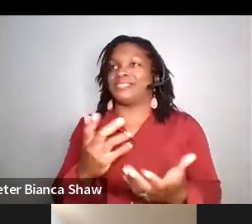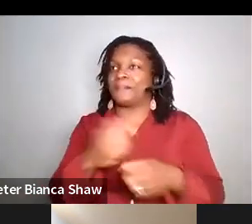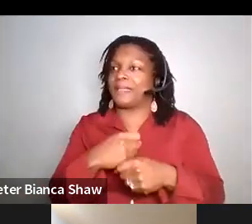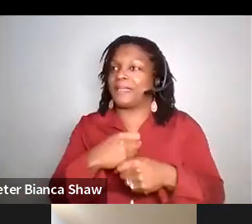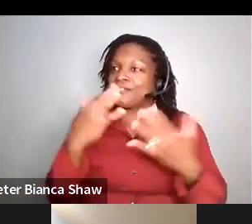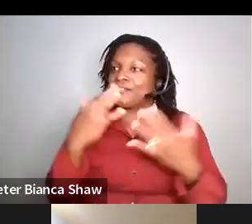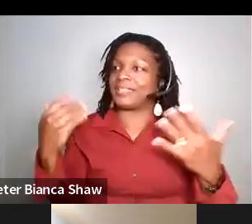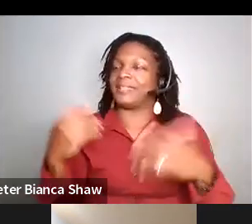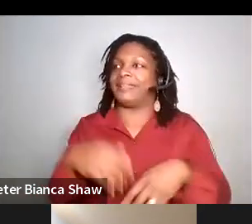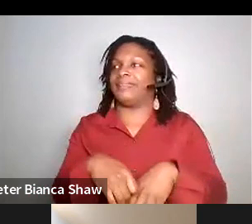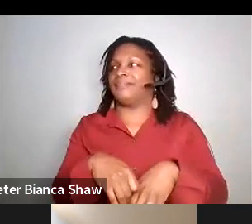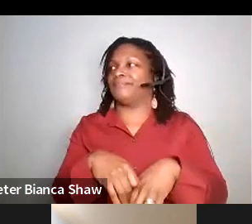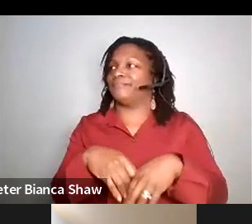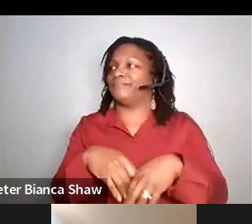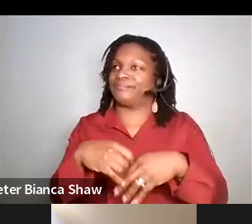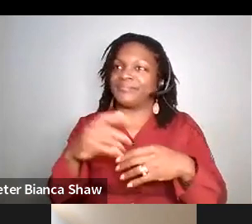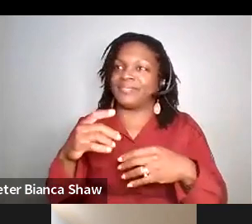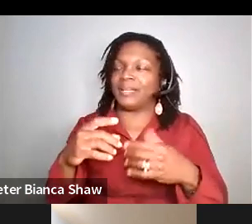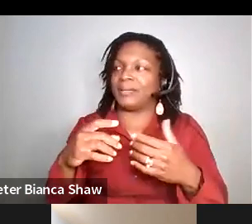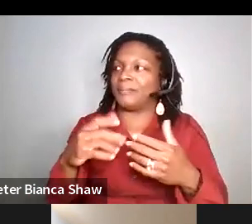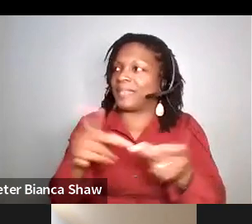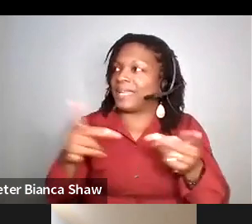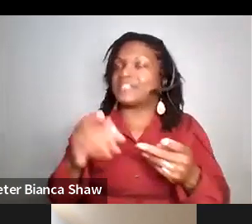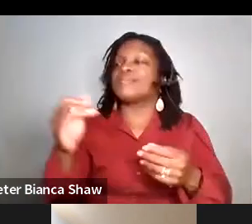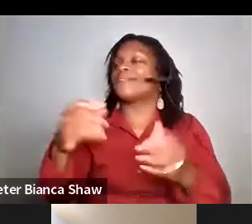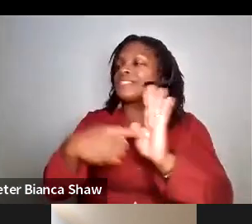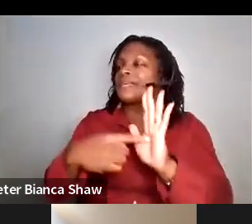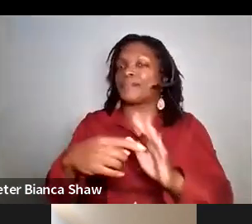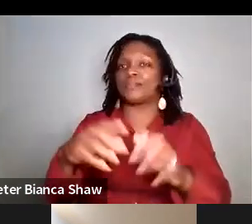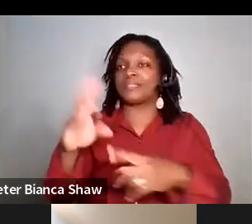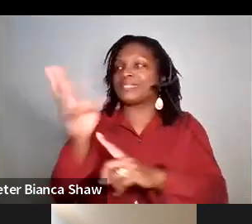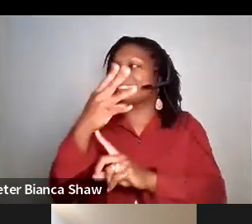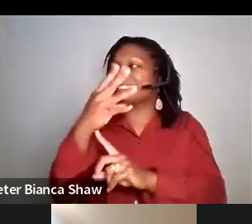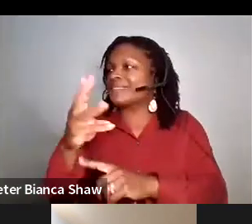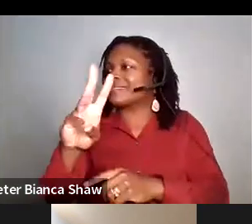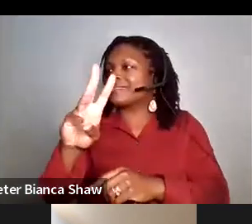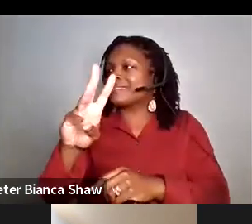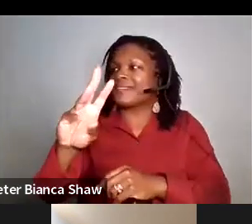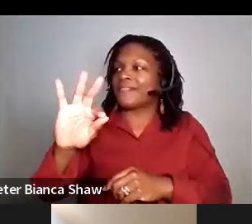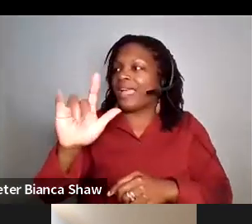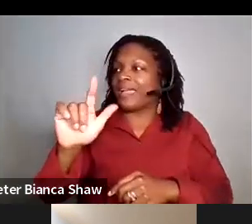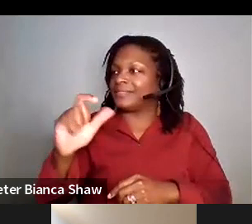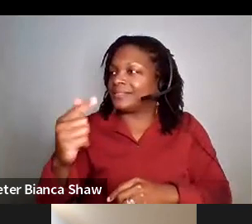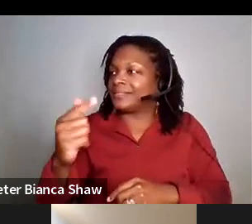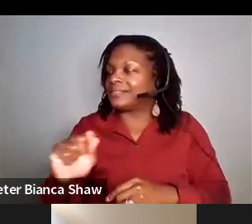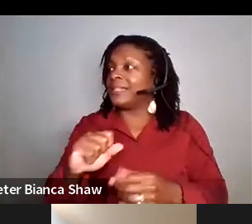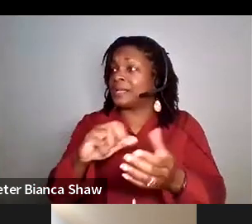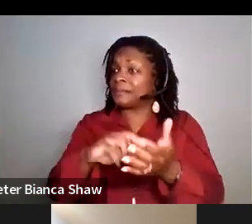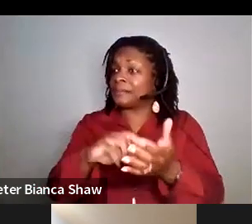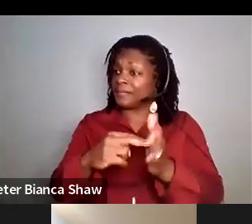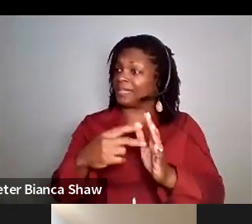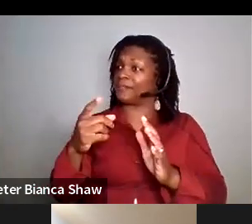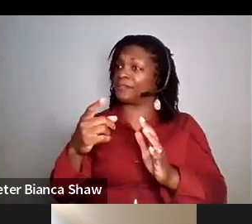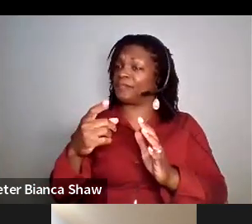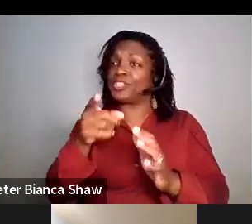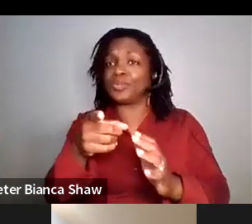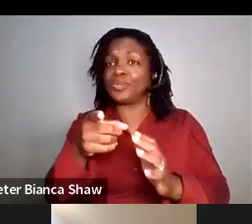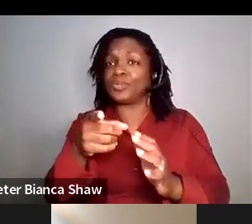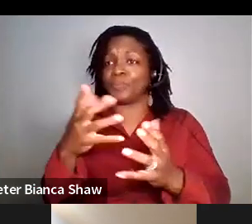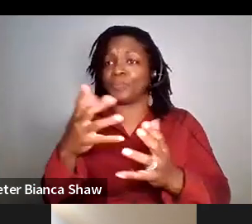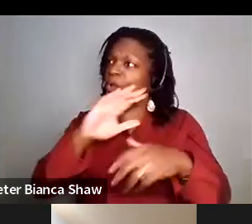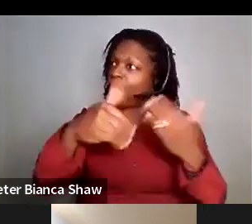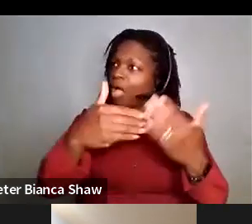Say, for example, 6 flags you know when you take your child to that amusement park, you know the expectation is higher for children in general, and then you don't want one child to be robbed with the opportunity to be able